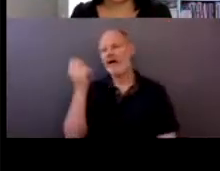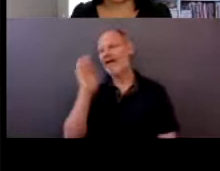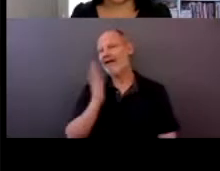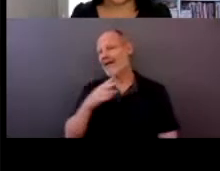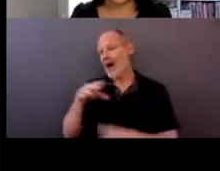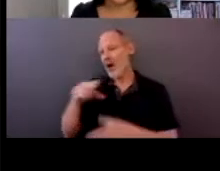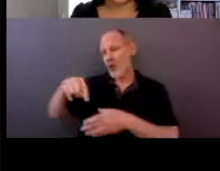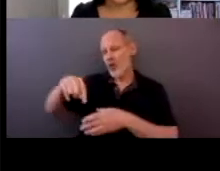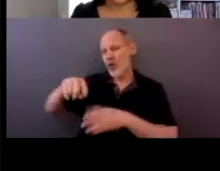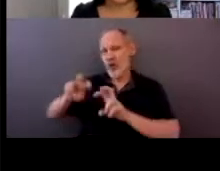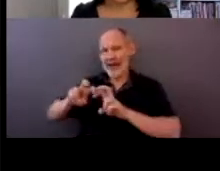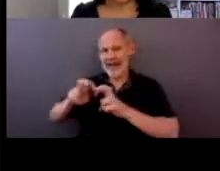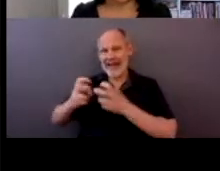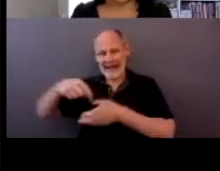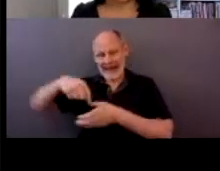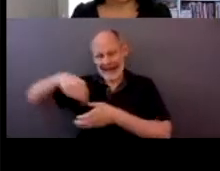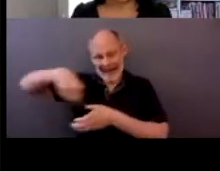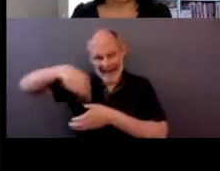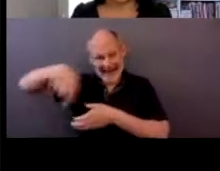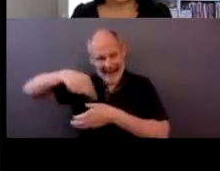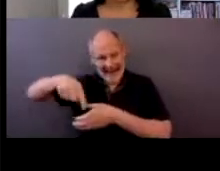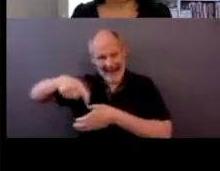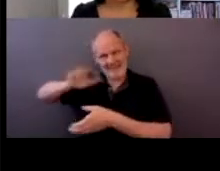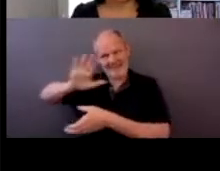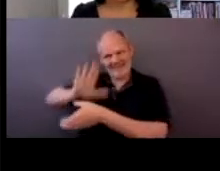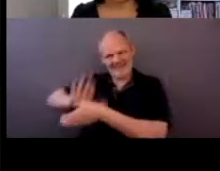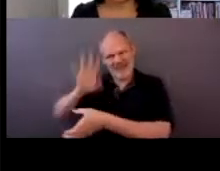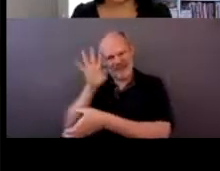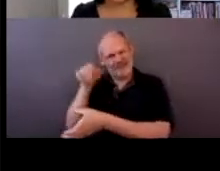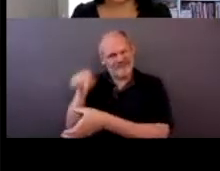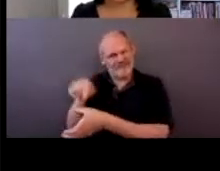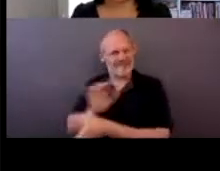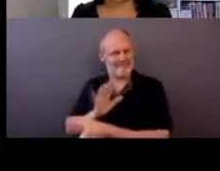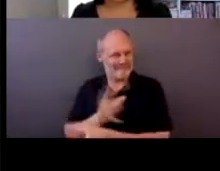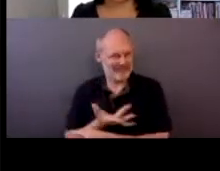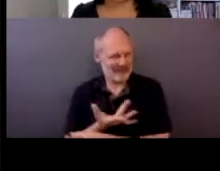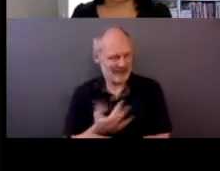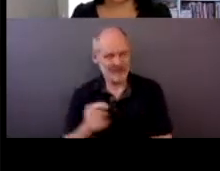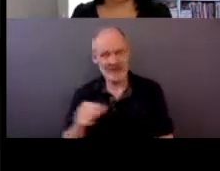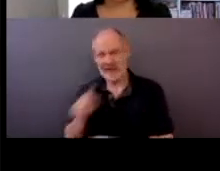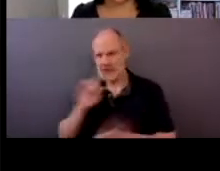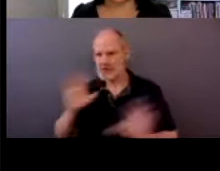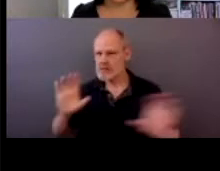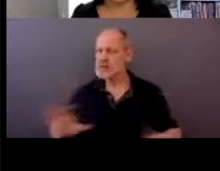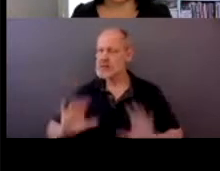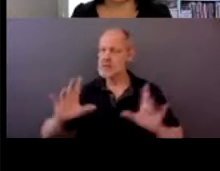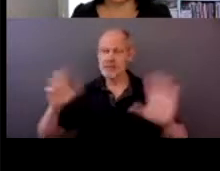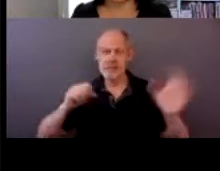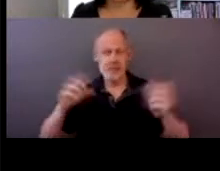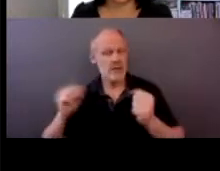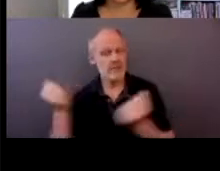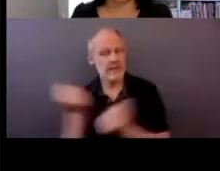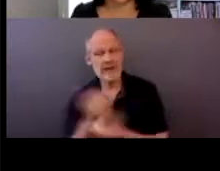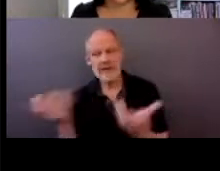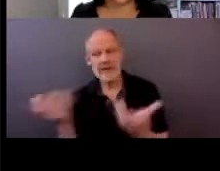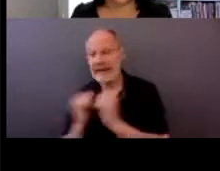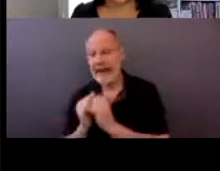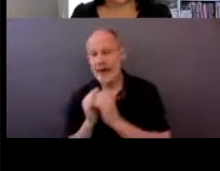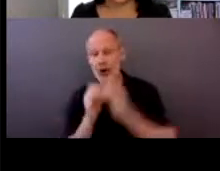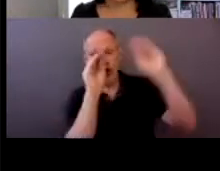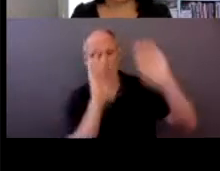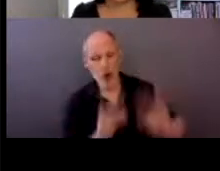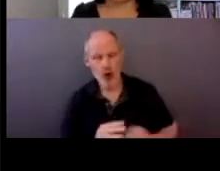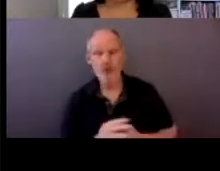work on last year. And to really pull those things together and do informal internal audit, we felt